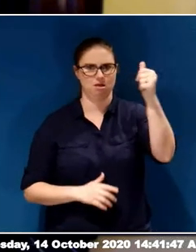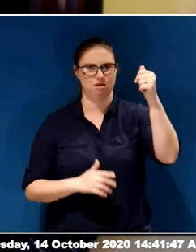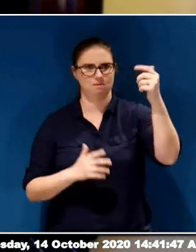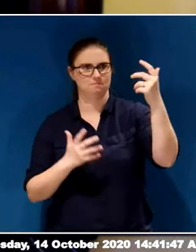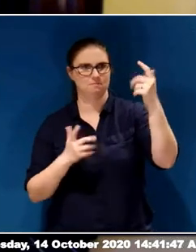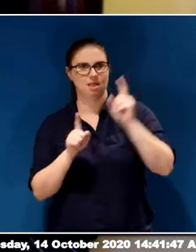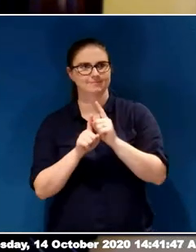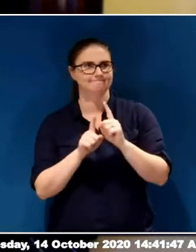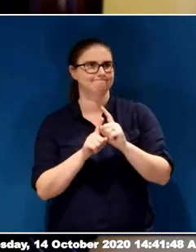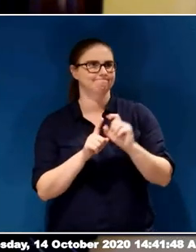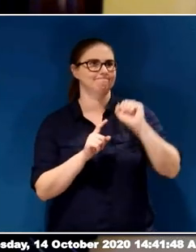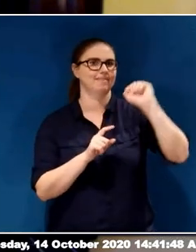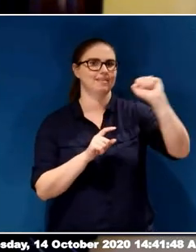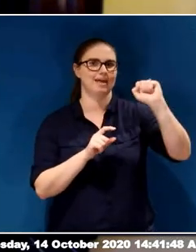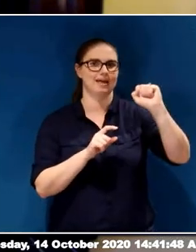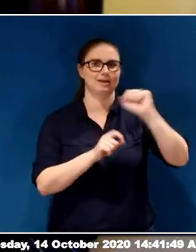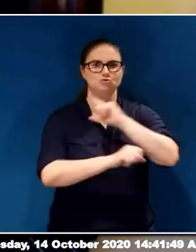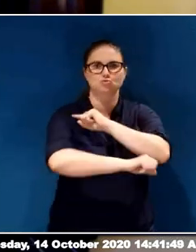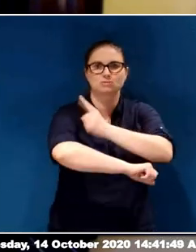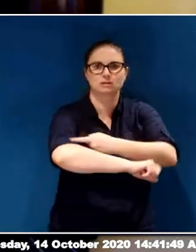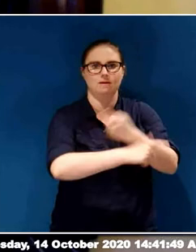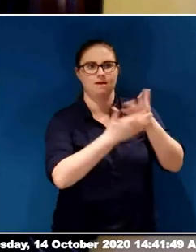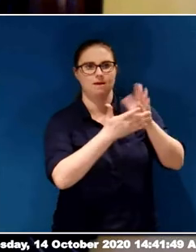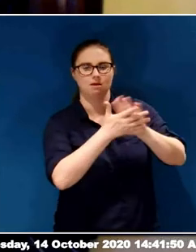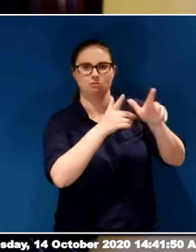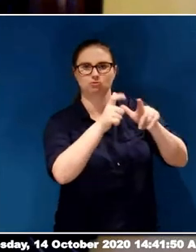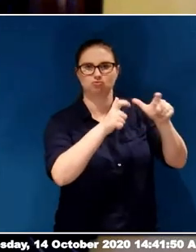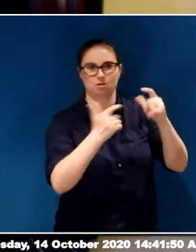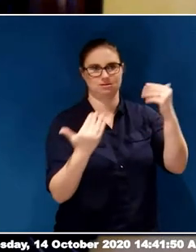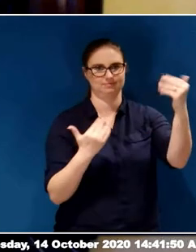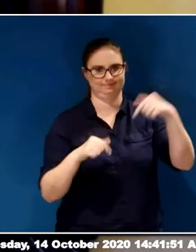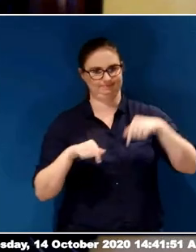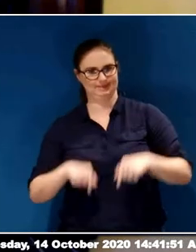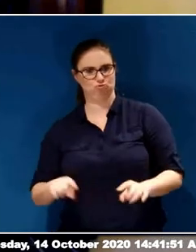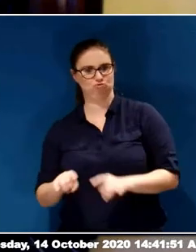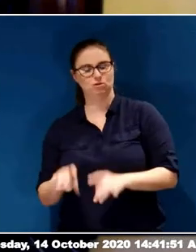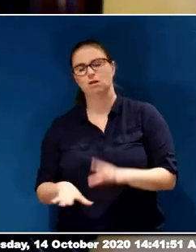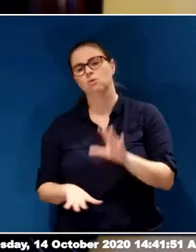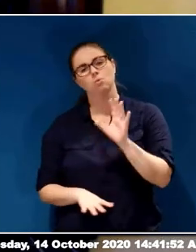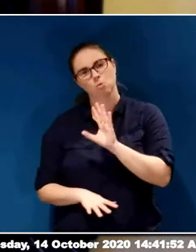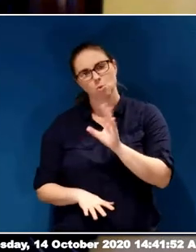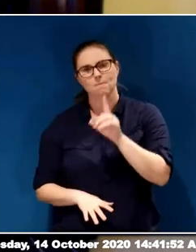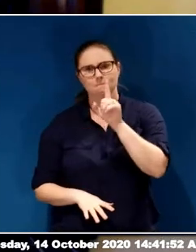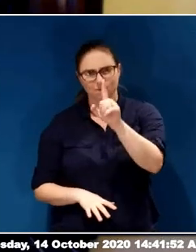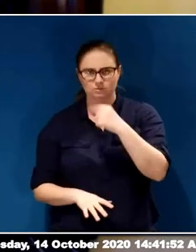However, I'm trying to draw attention, perhaps clumsily, to the use of the